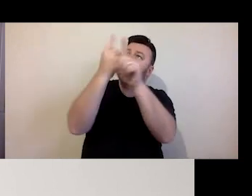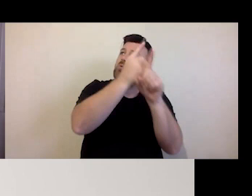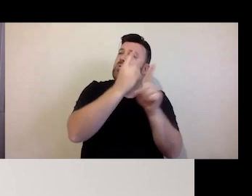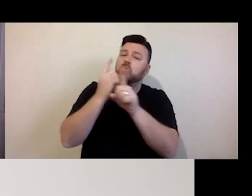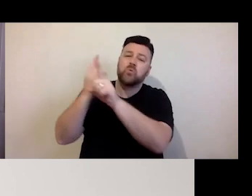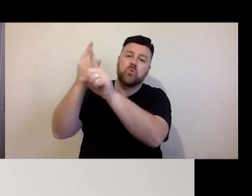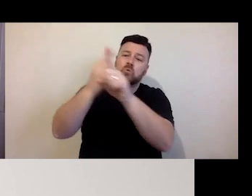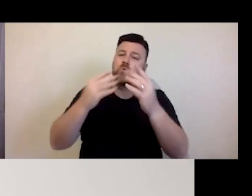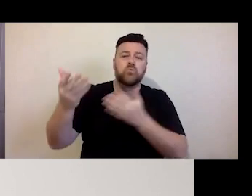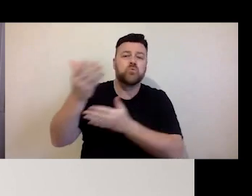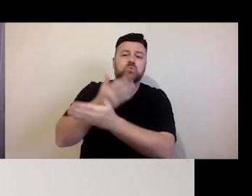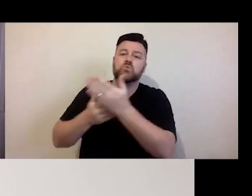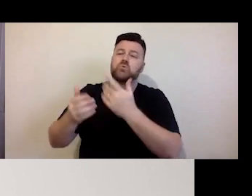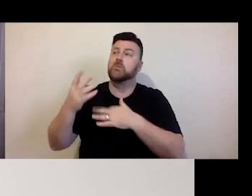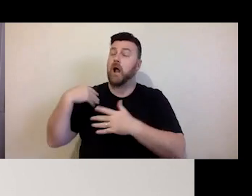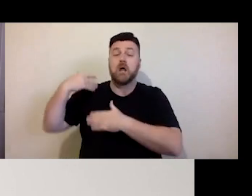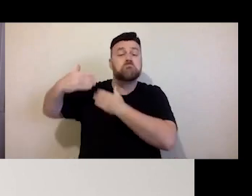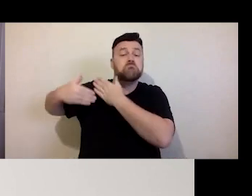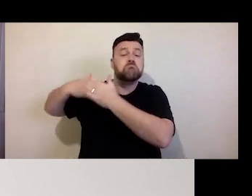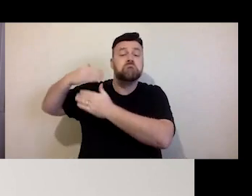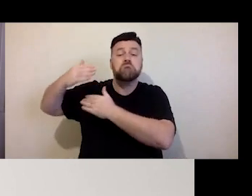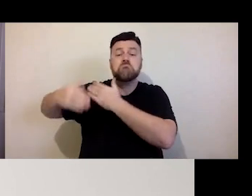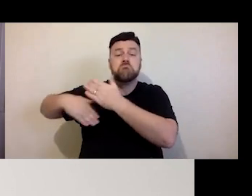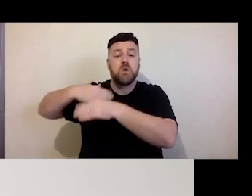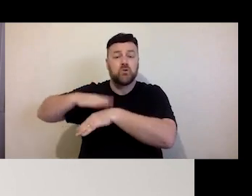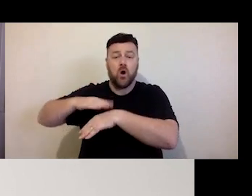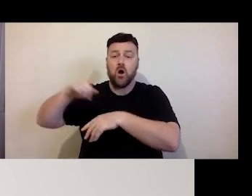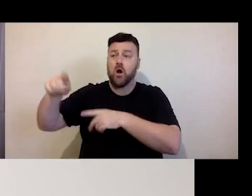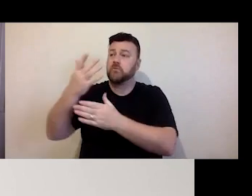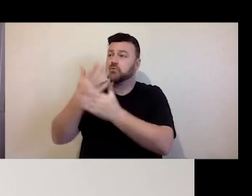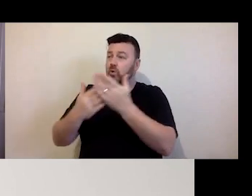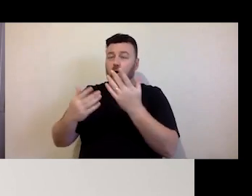then over time, those stories became intermingled and intertwined into